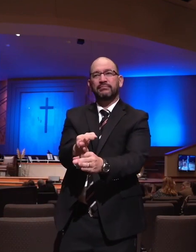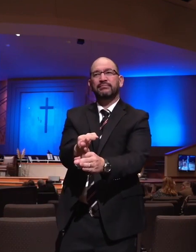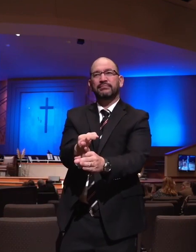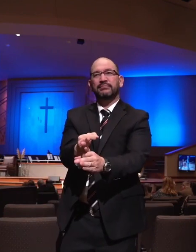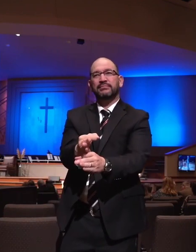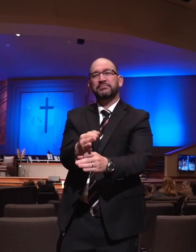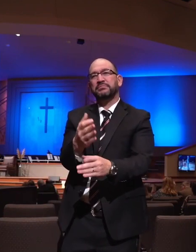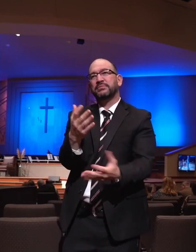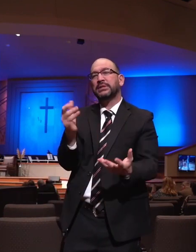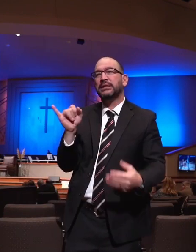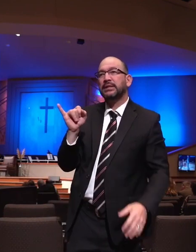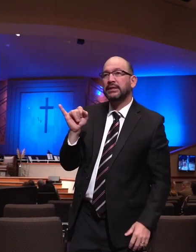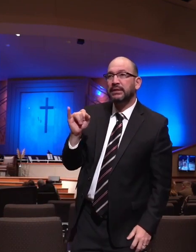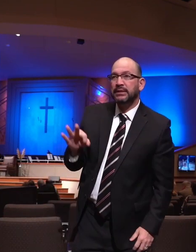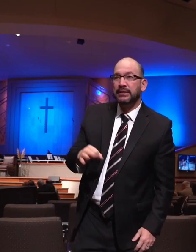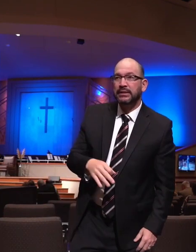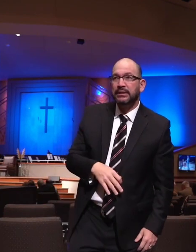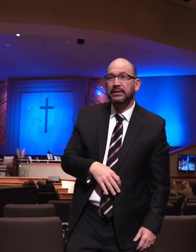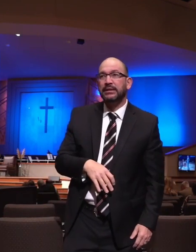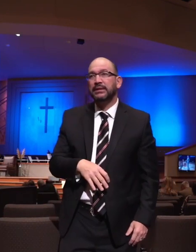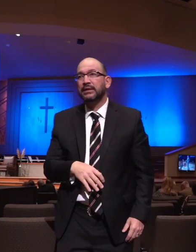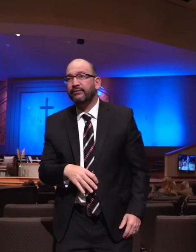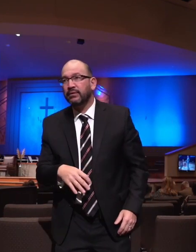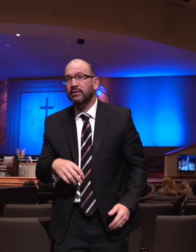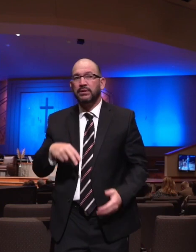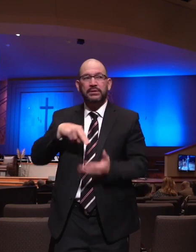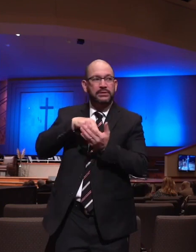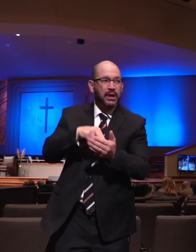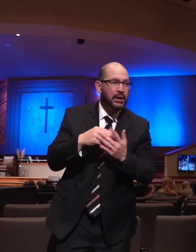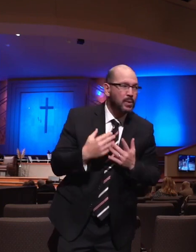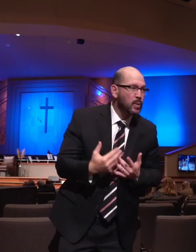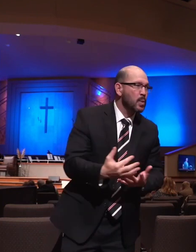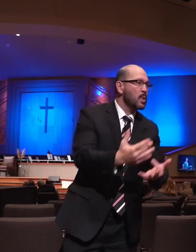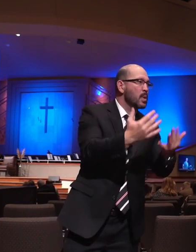the parking lot and your guest doesn't come in and your guest never shows and